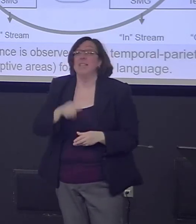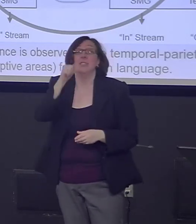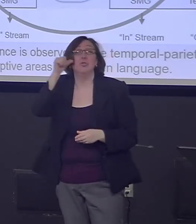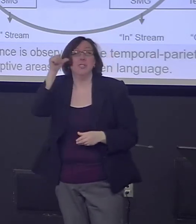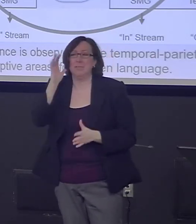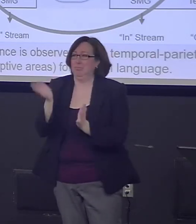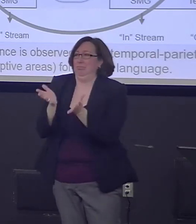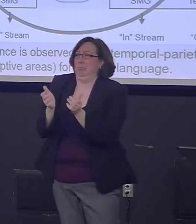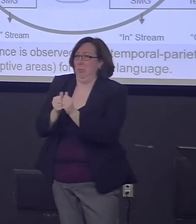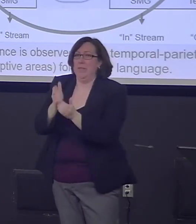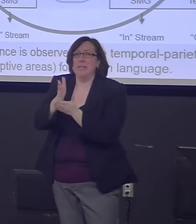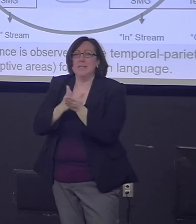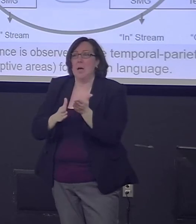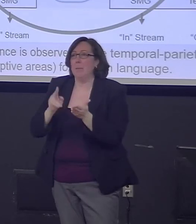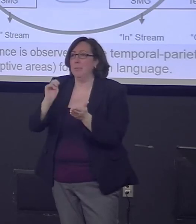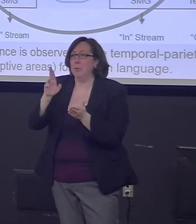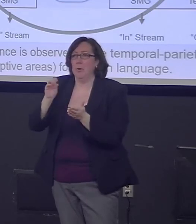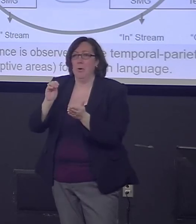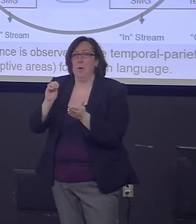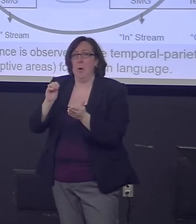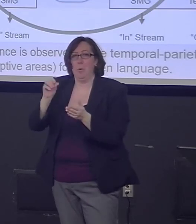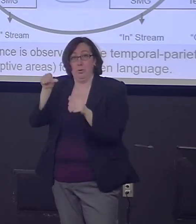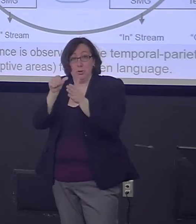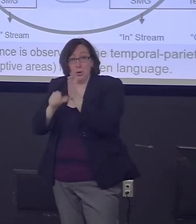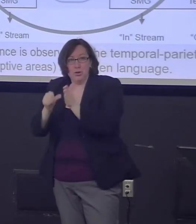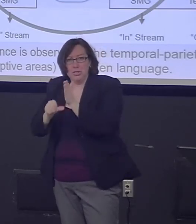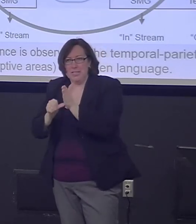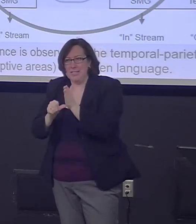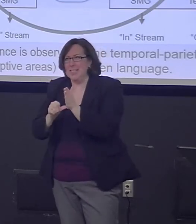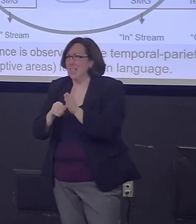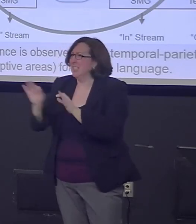they're gonna think twice about taking it out.